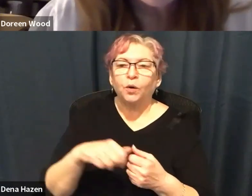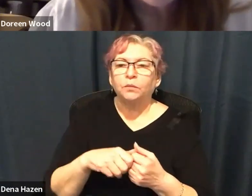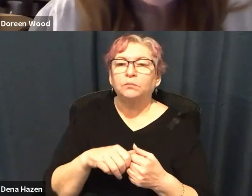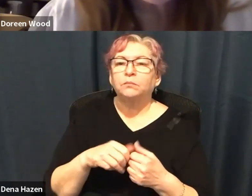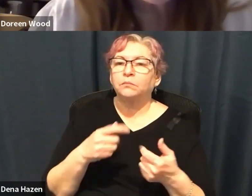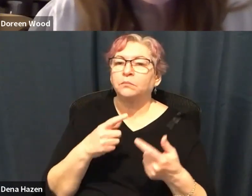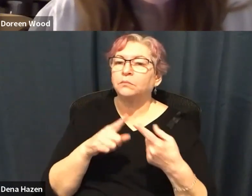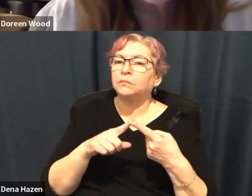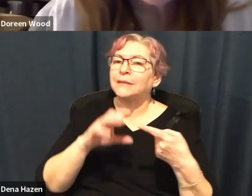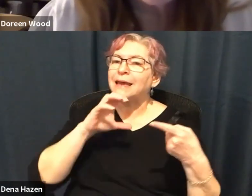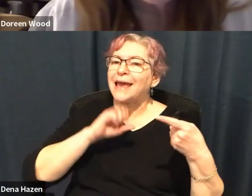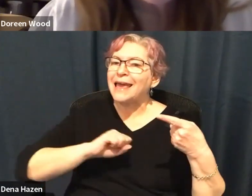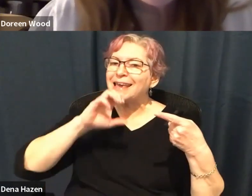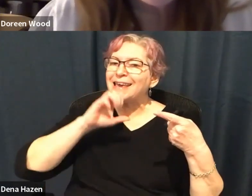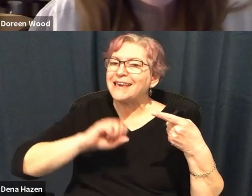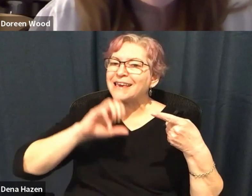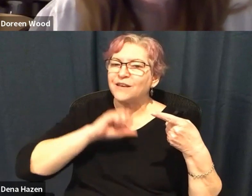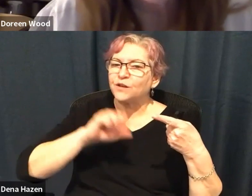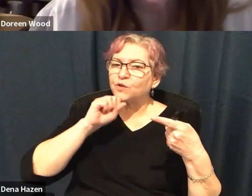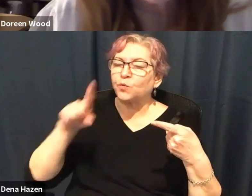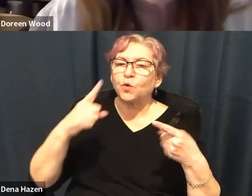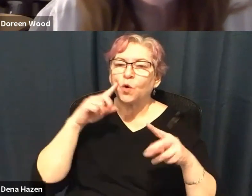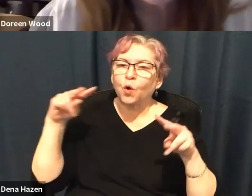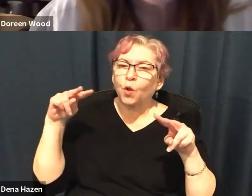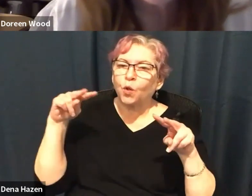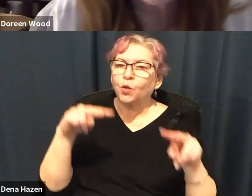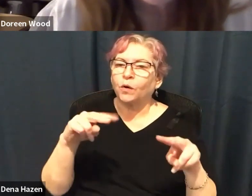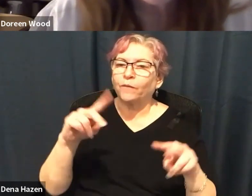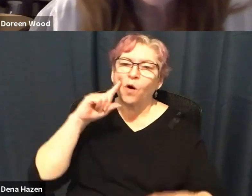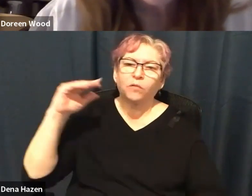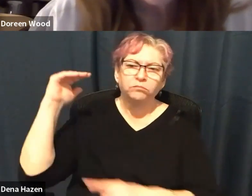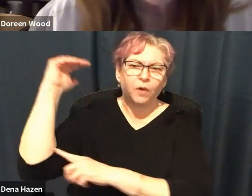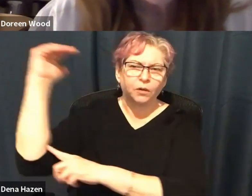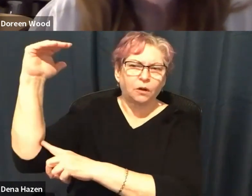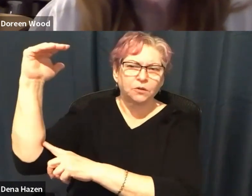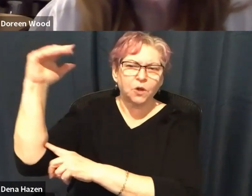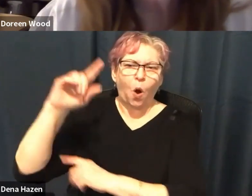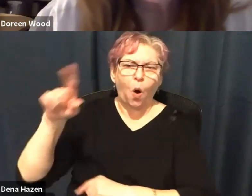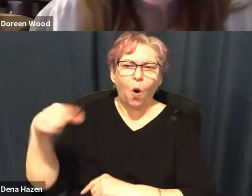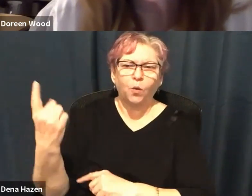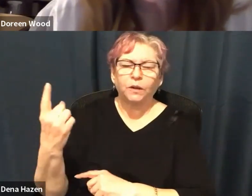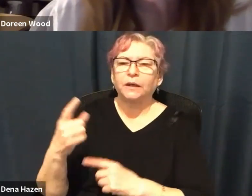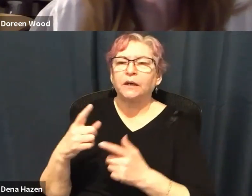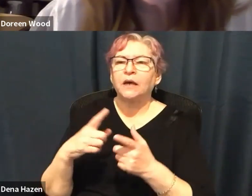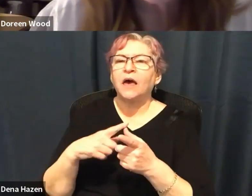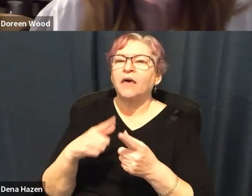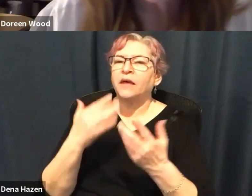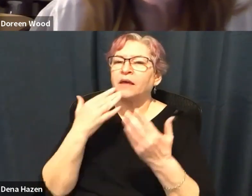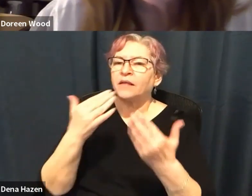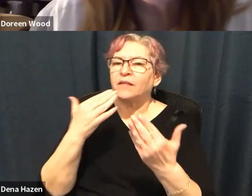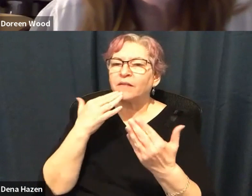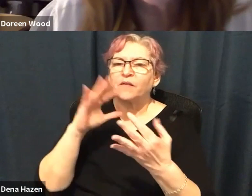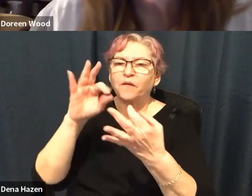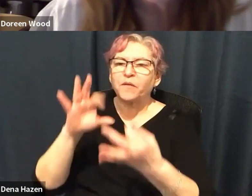We started looking at just adult population. And thanks to the feedback from the community,